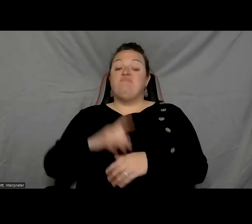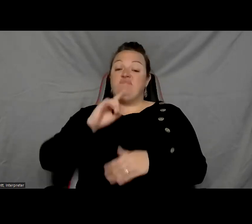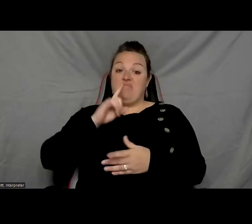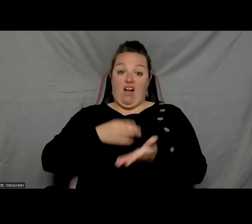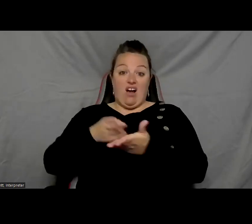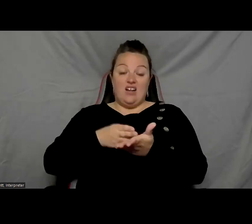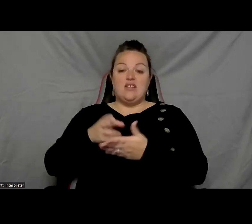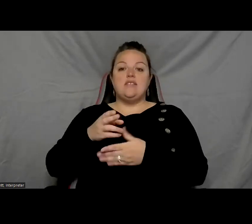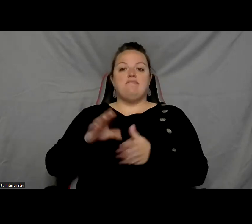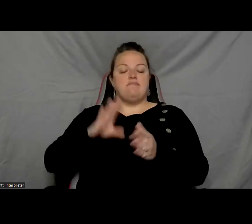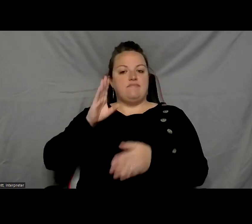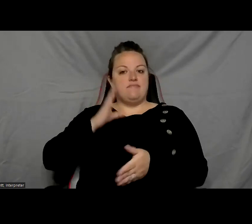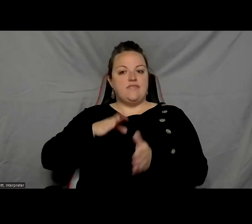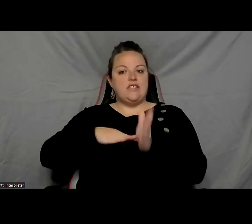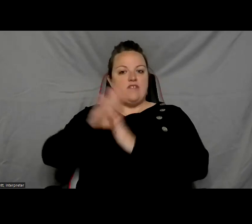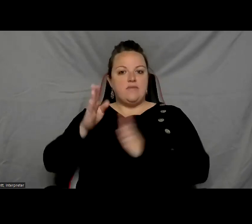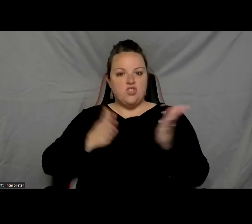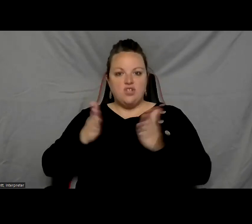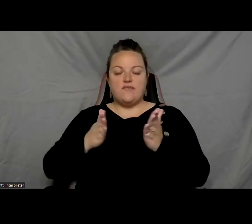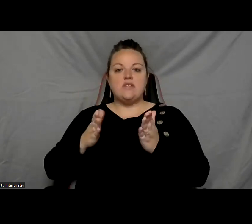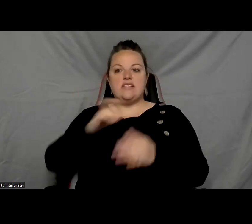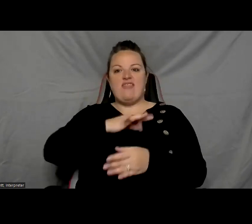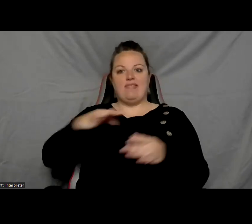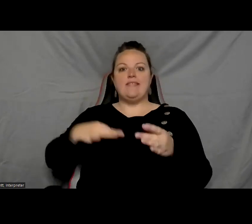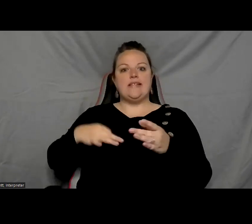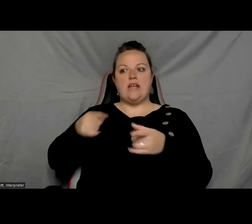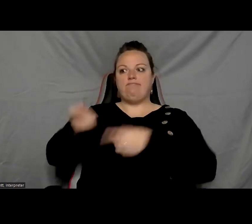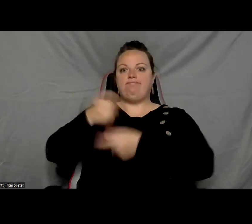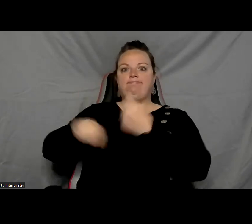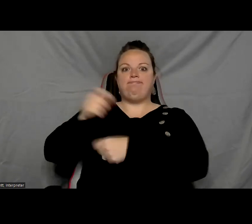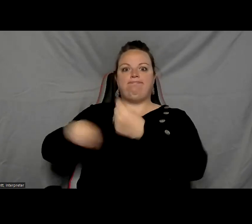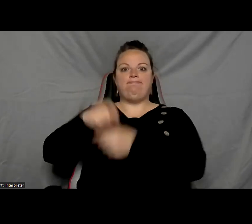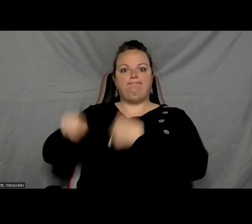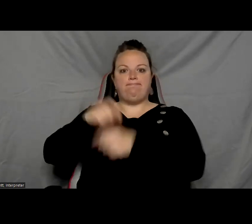services continues to have a higher turnover than other areas of agency. And if you could